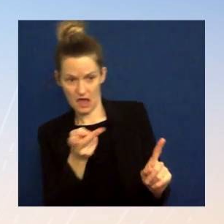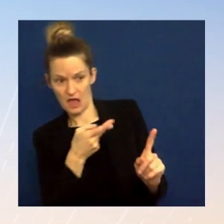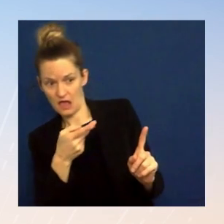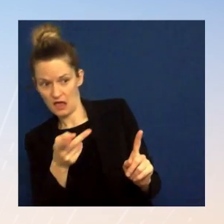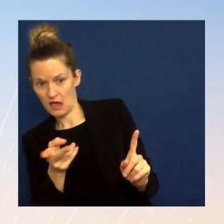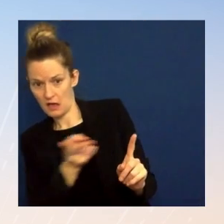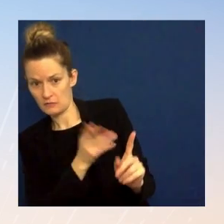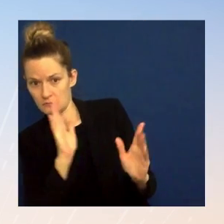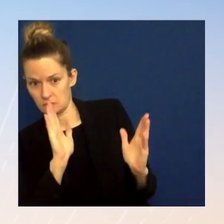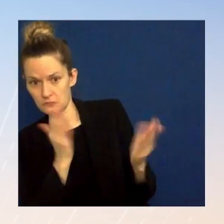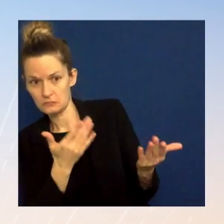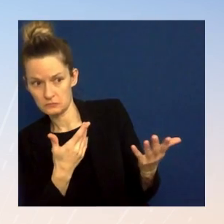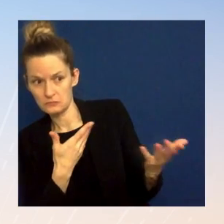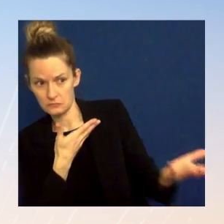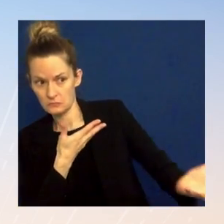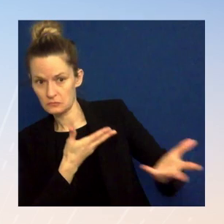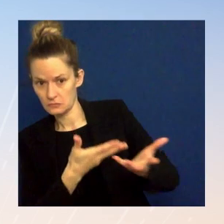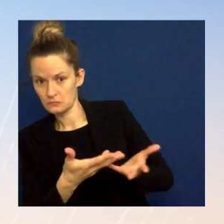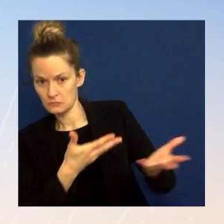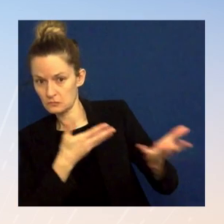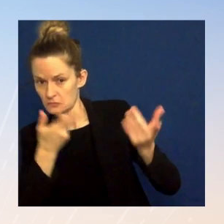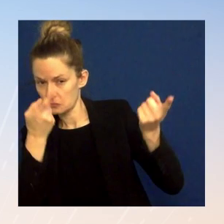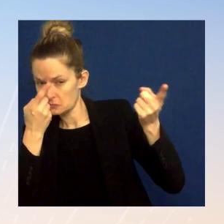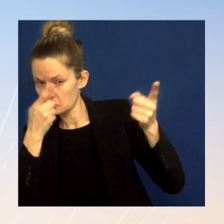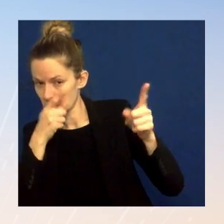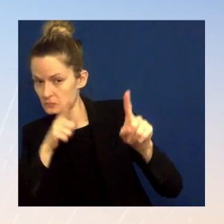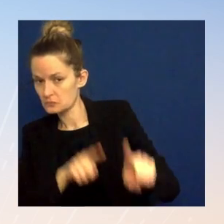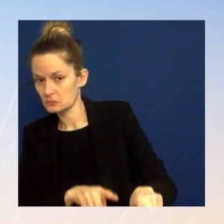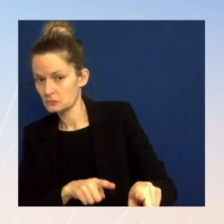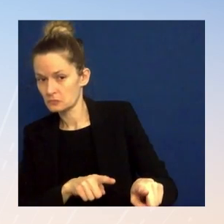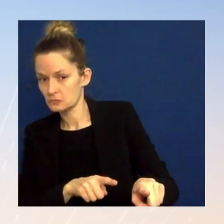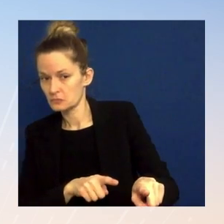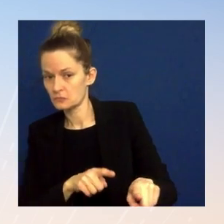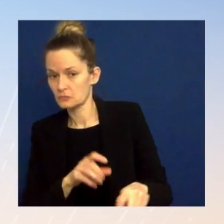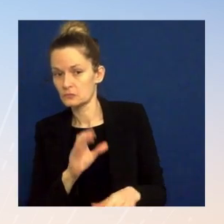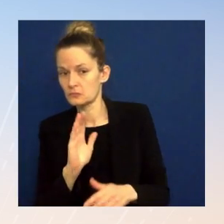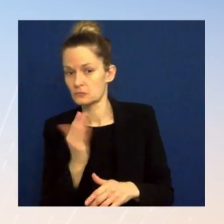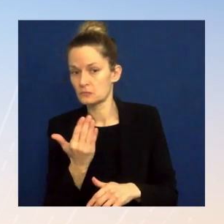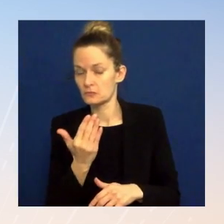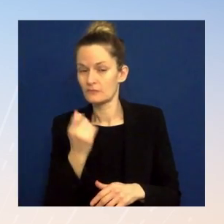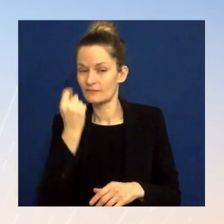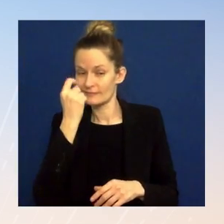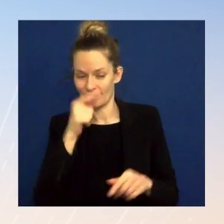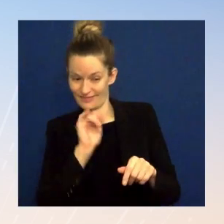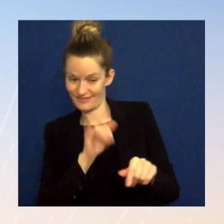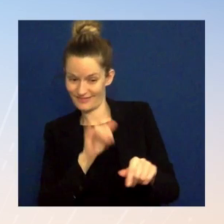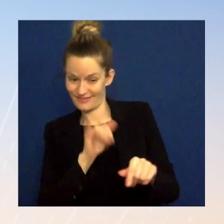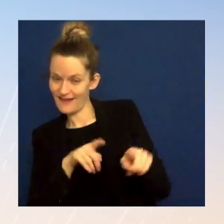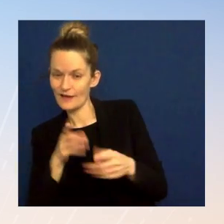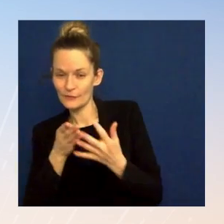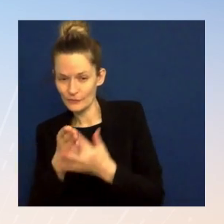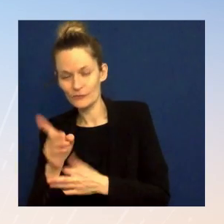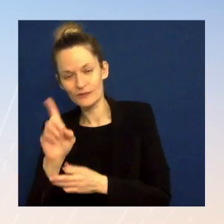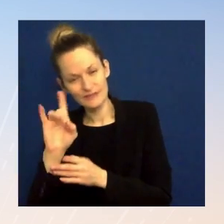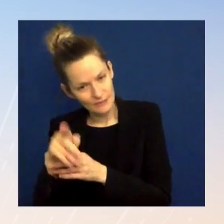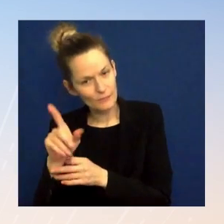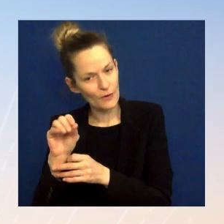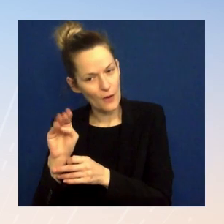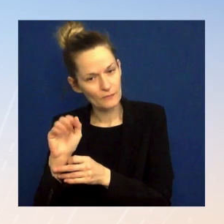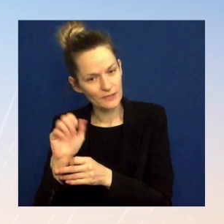here and on the belief that only through diplomacy are we going to really, truly be able to effectively make progress and that that diplomacy has to be